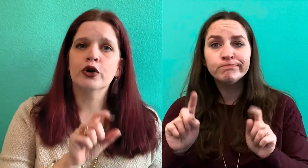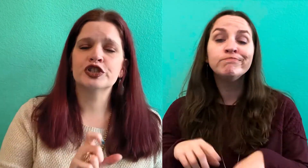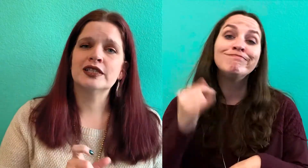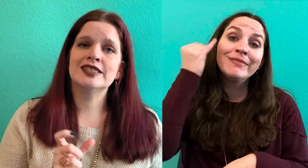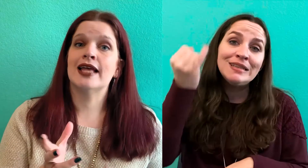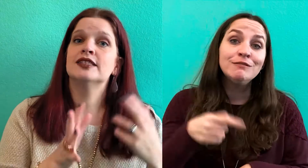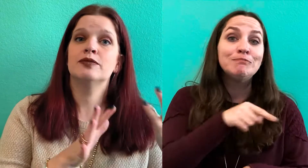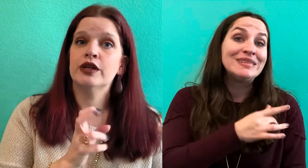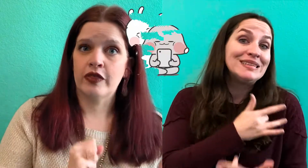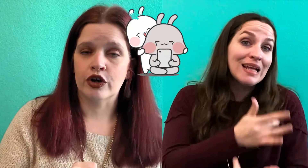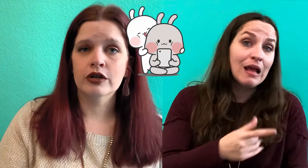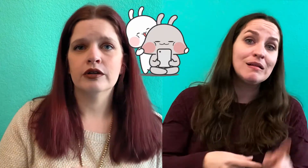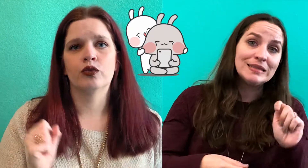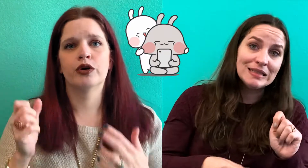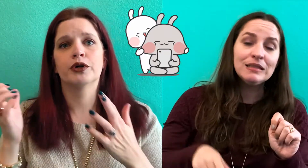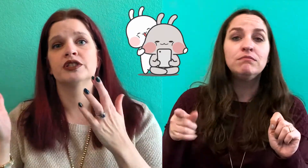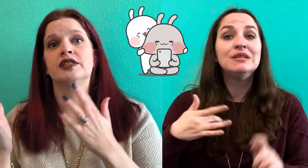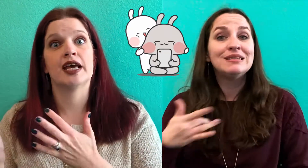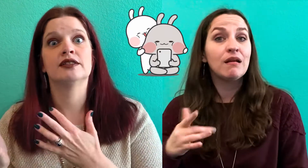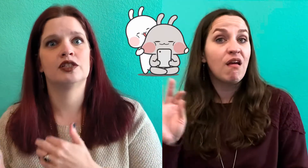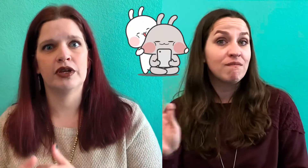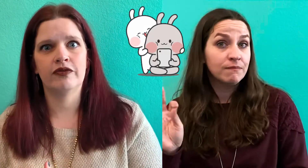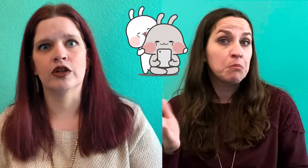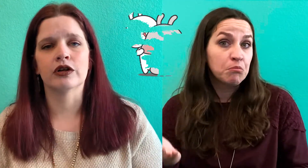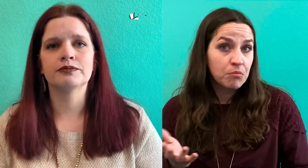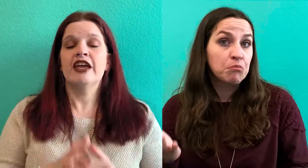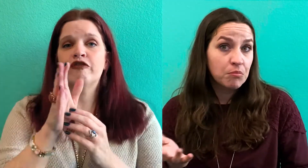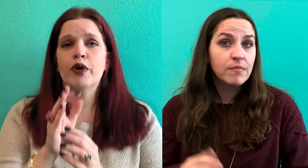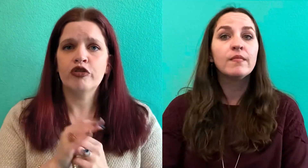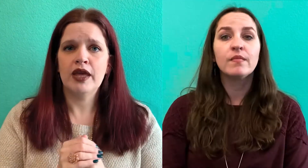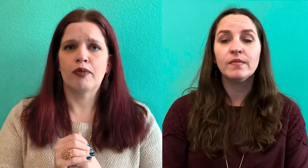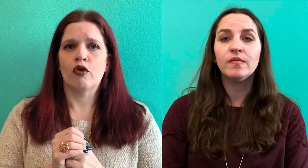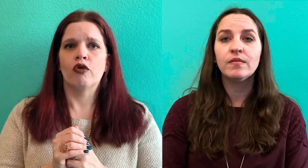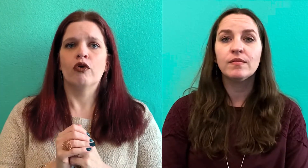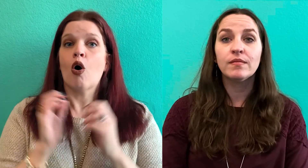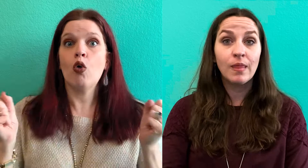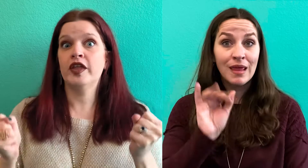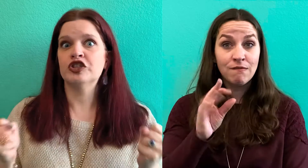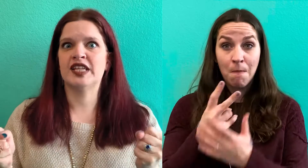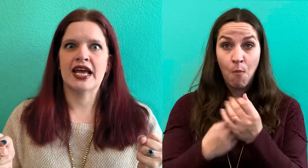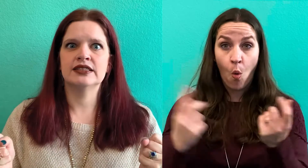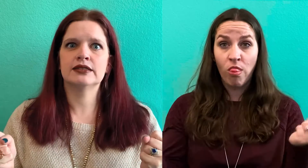person tends to be a thinker and one person tends to be a feeler. If both people hold their stance